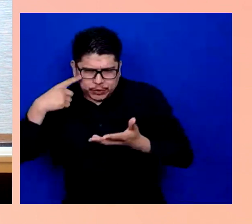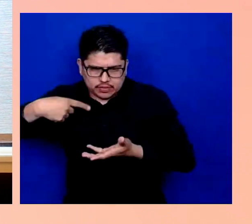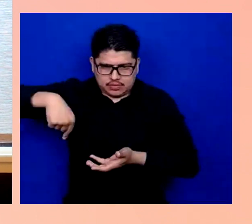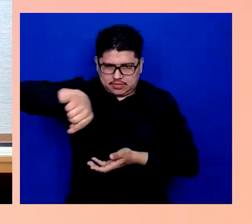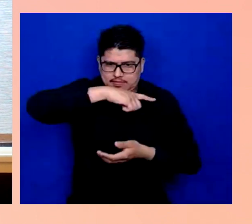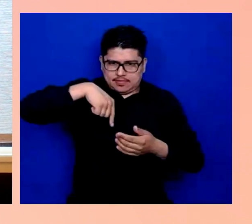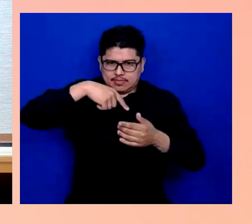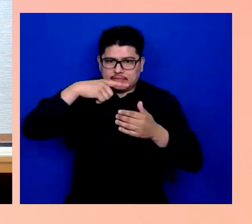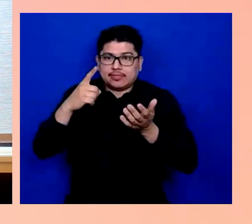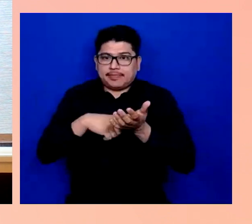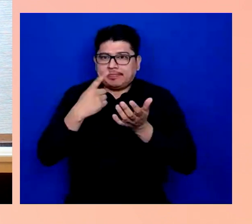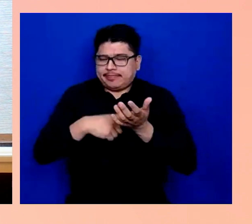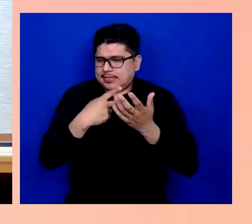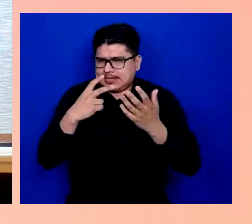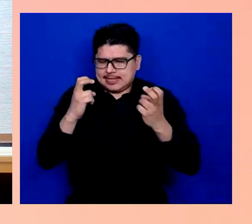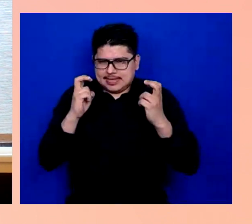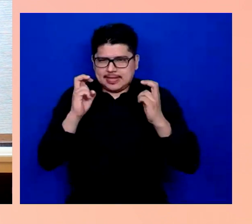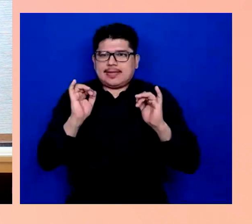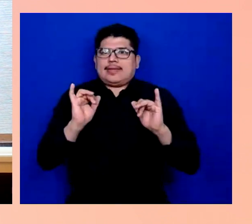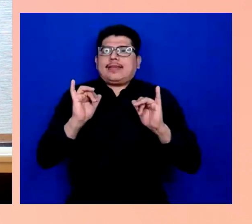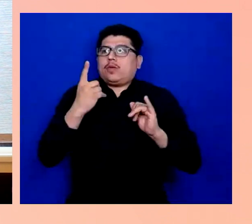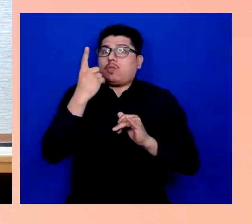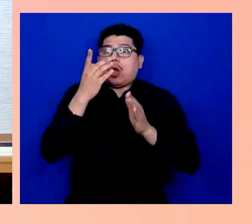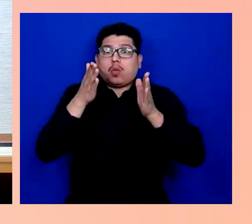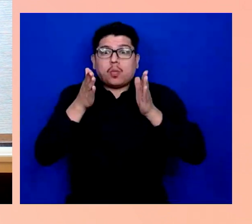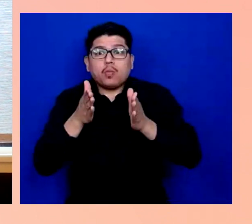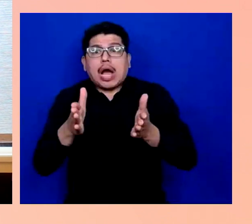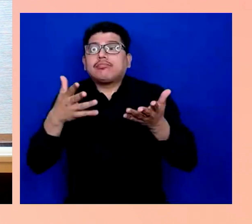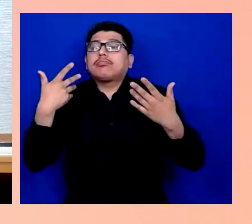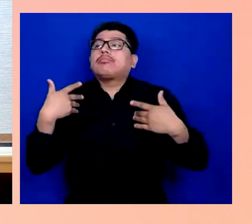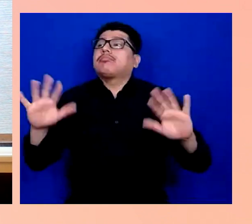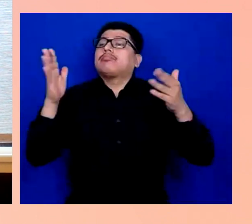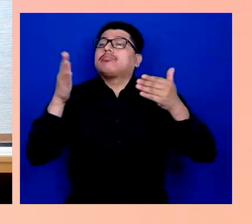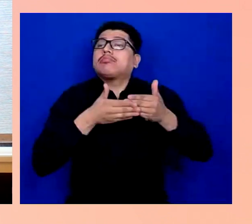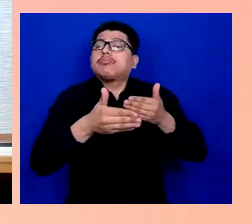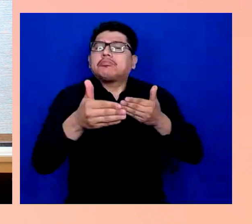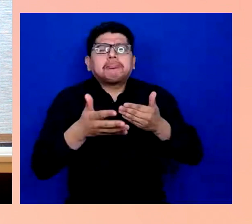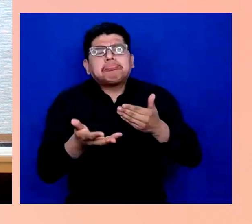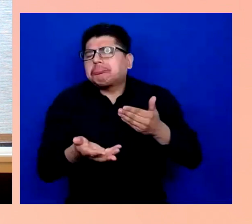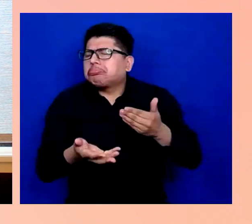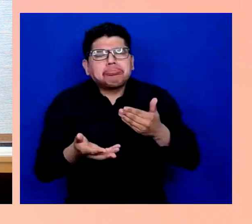one way to think about a given experience. We need to make room for